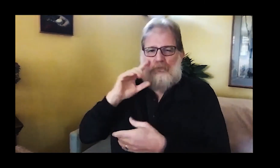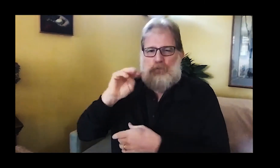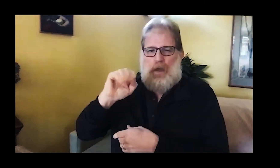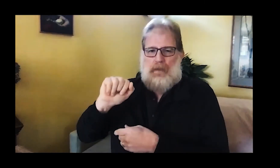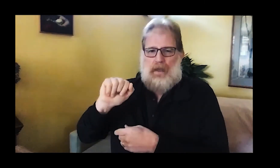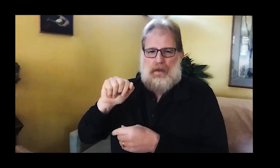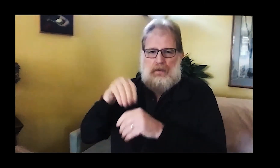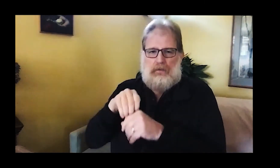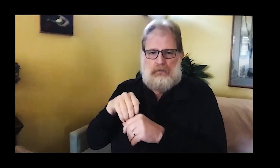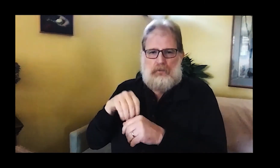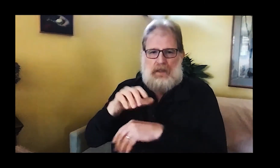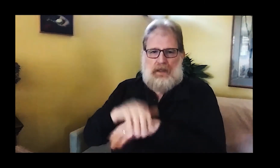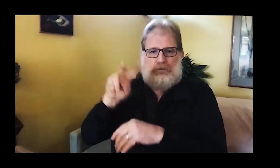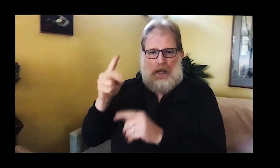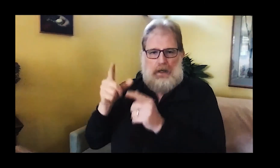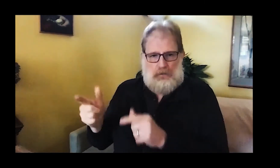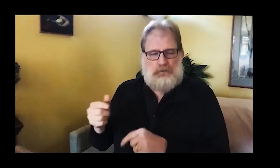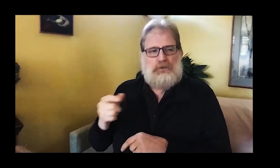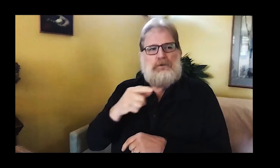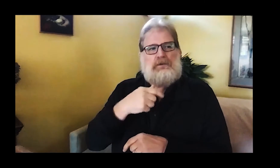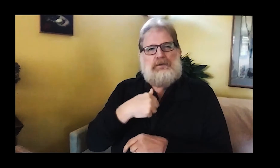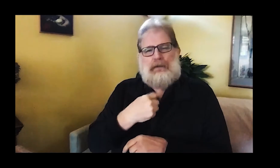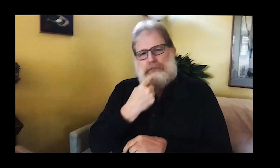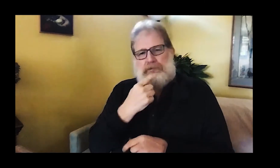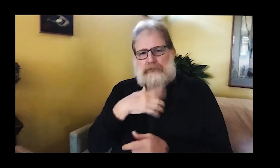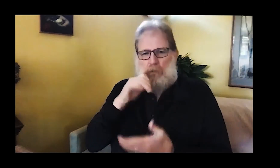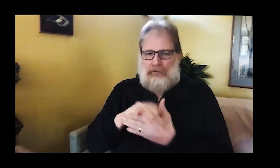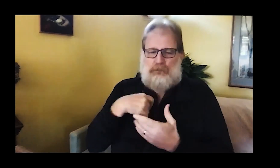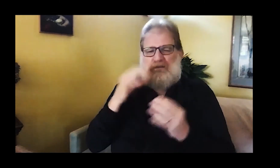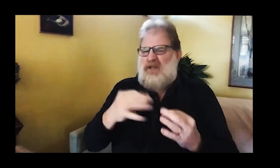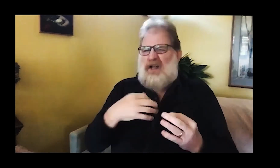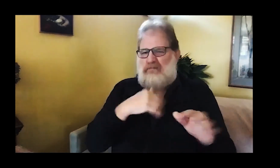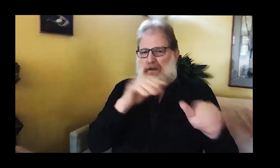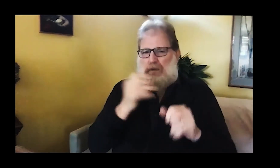had moved to Hawaii to get her master's degree in English as a second language, and I missed her,